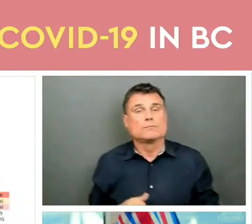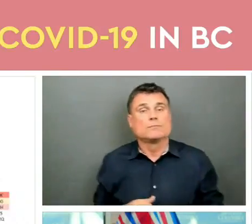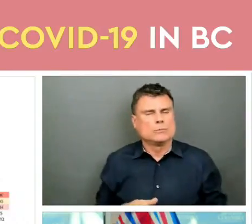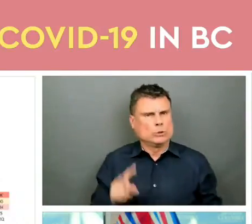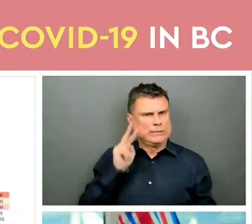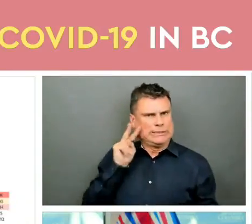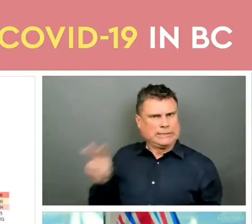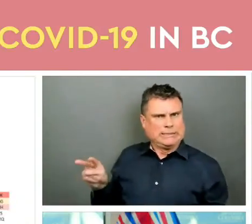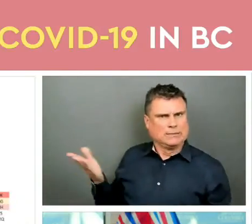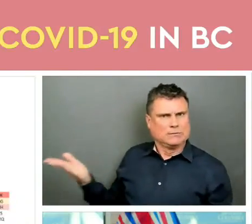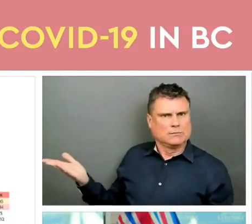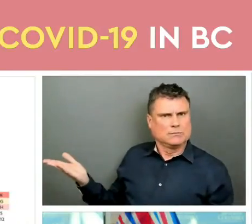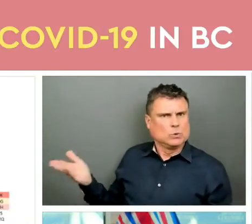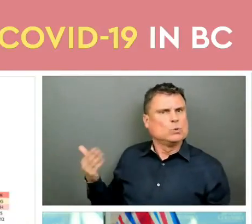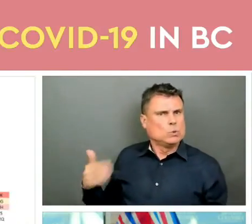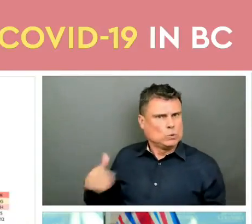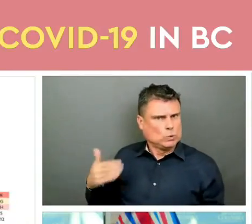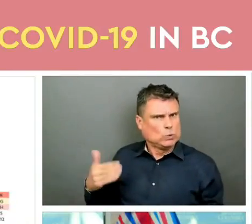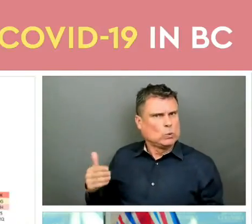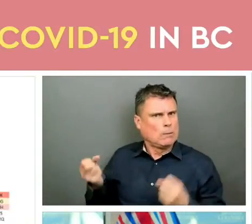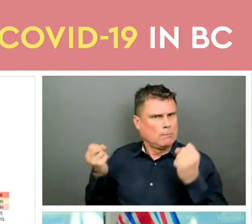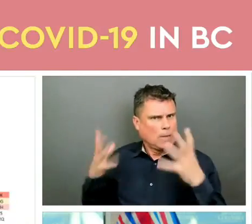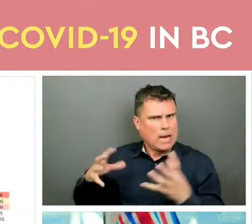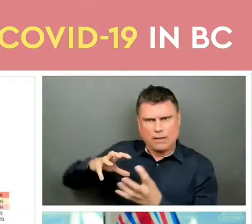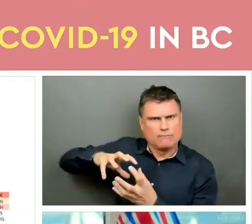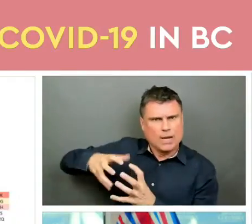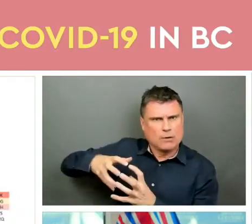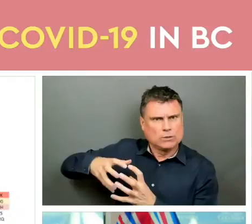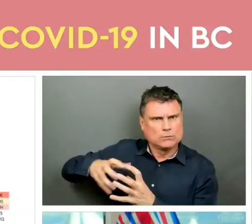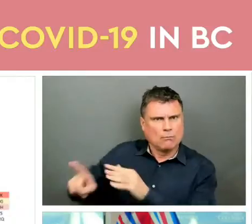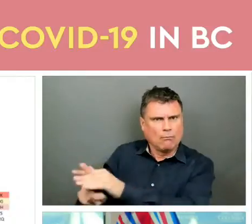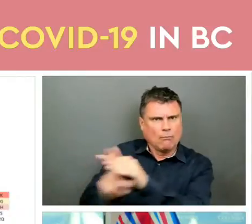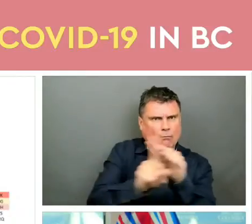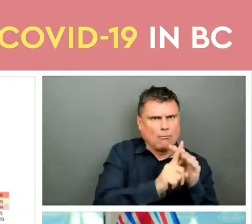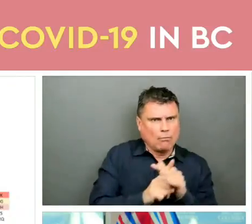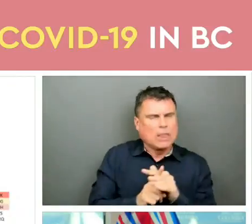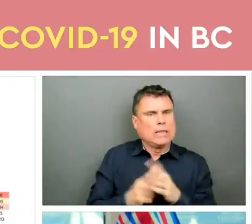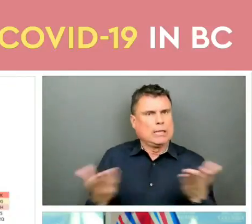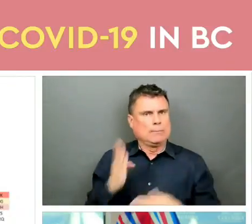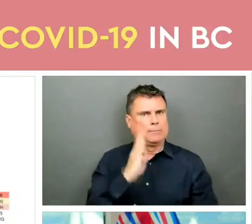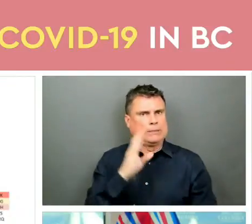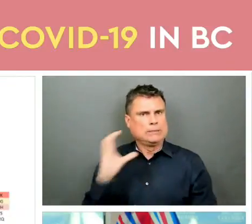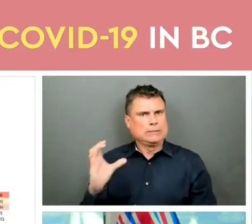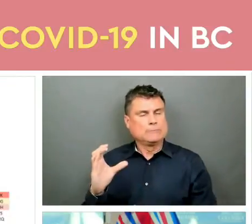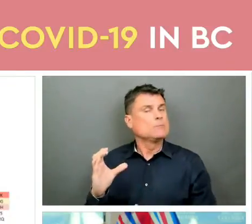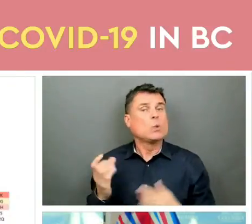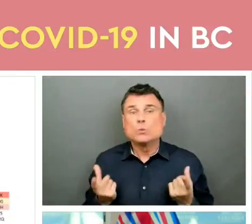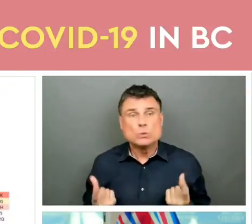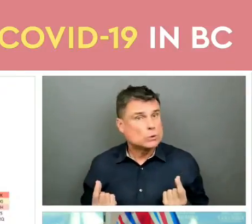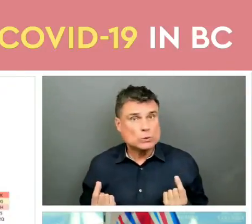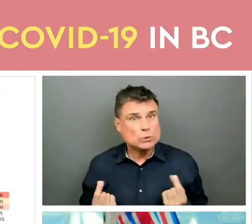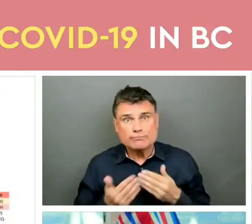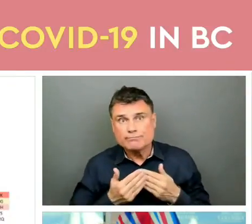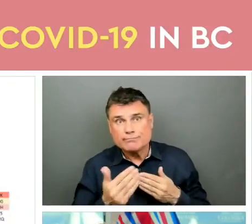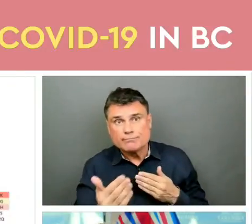seeing in British Columbia, will be to no longer routinely sequence for confirmation.